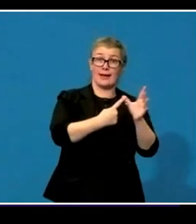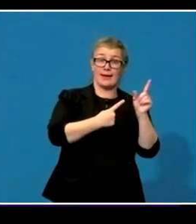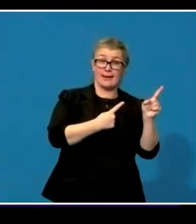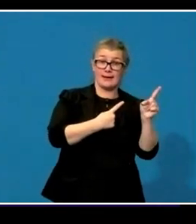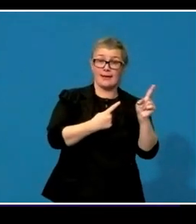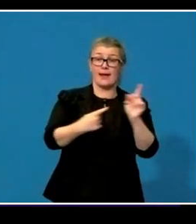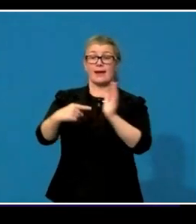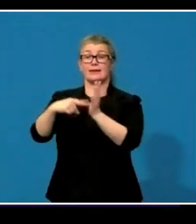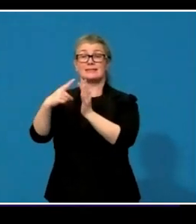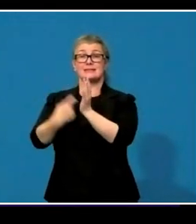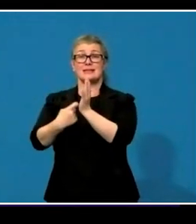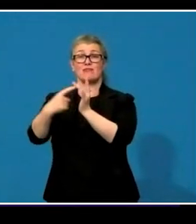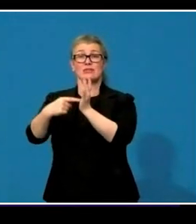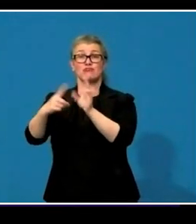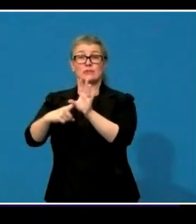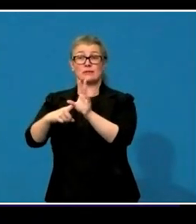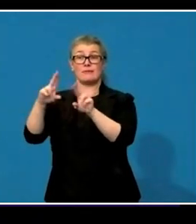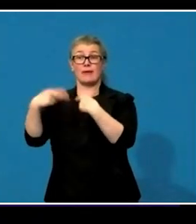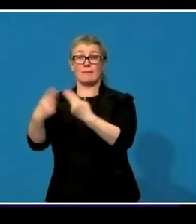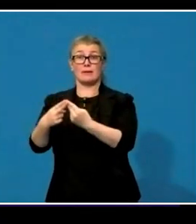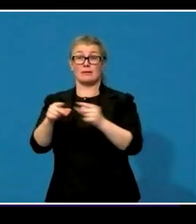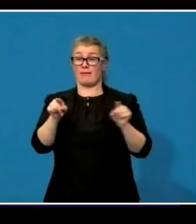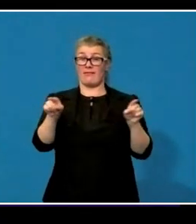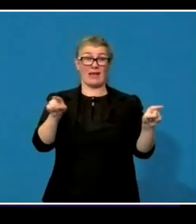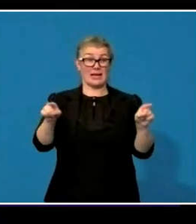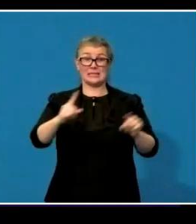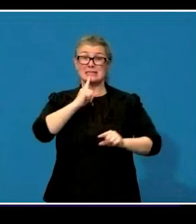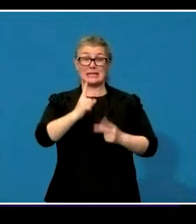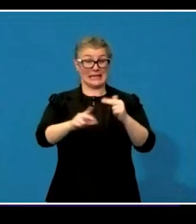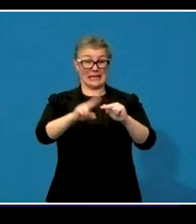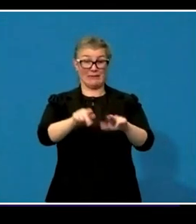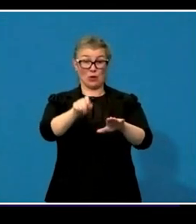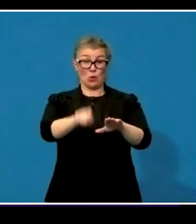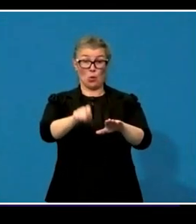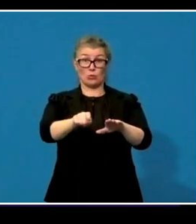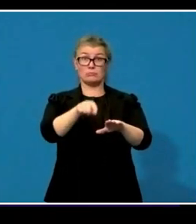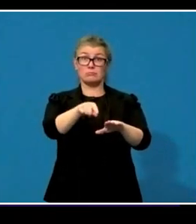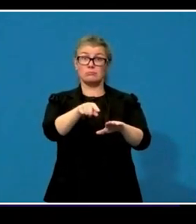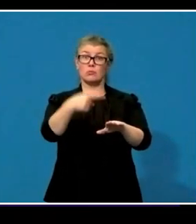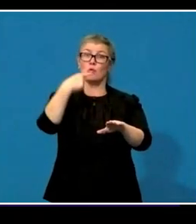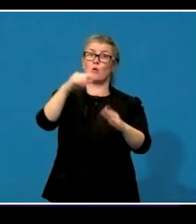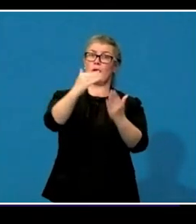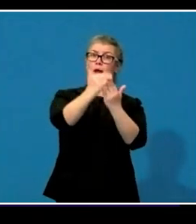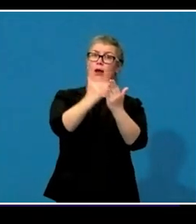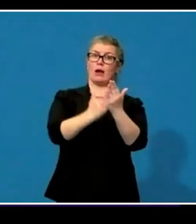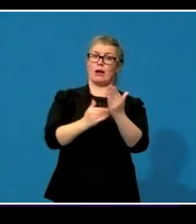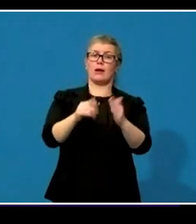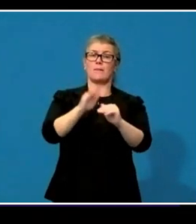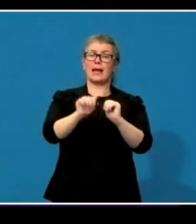Families Group saying that if the court order for his being in care wasn't extended,